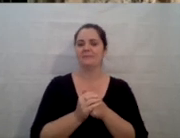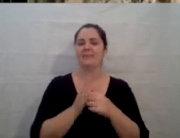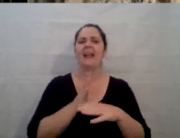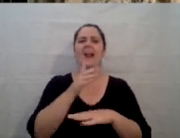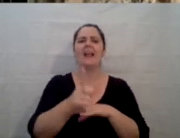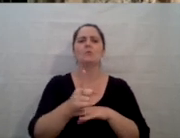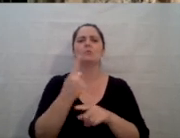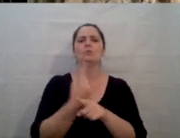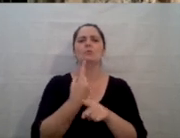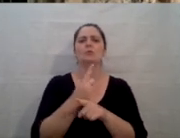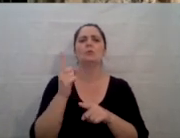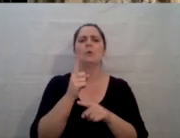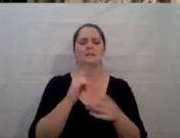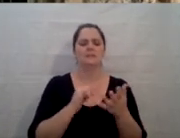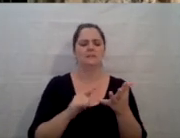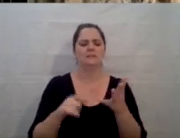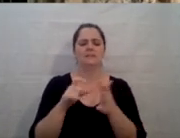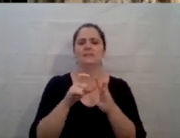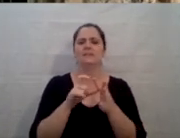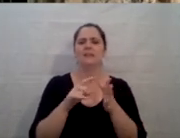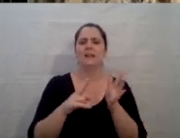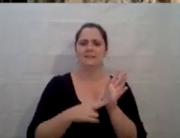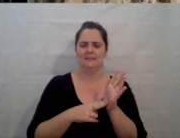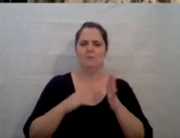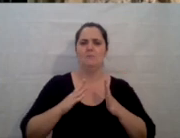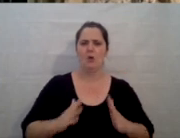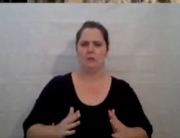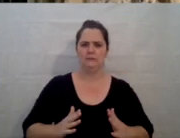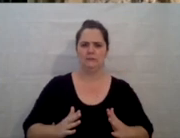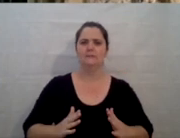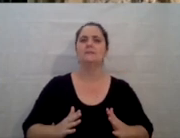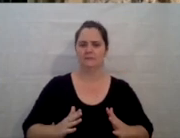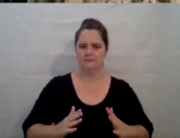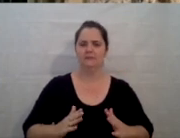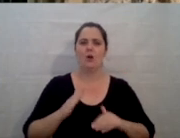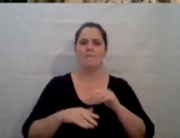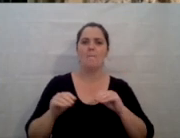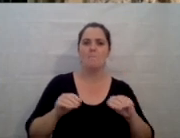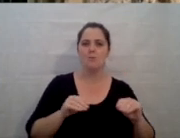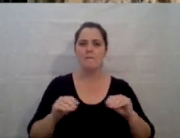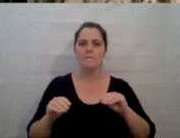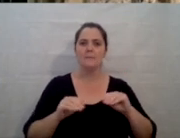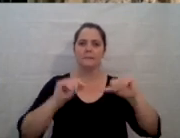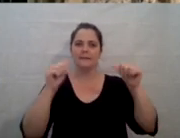kinaesthetics and gesture and move ourselves more into the 20th century modernist drawing and post-war drawing.